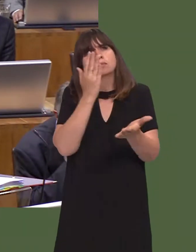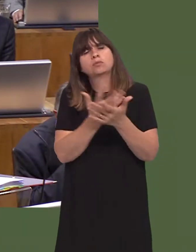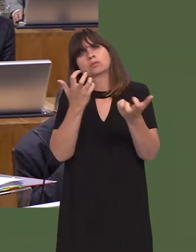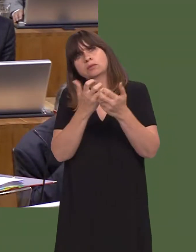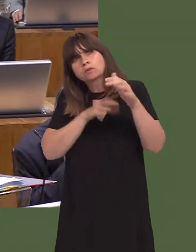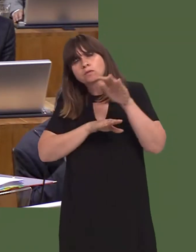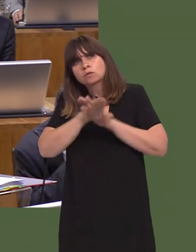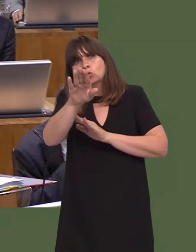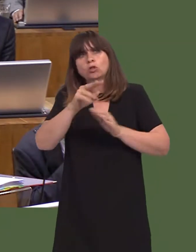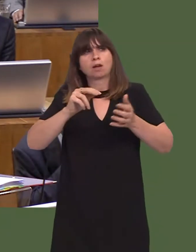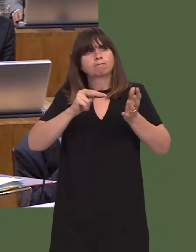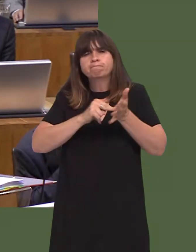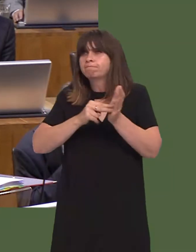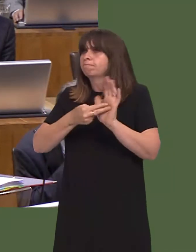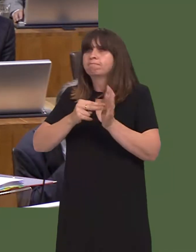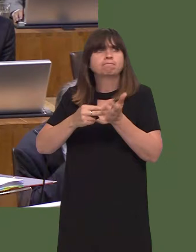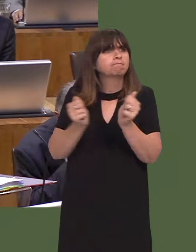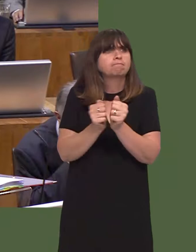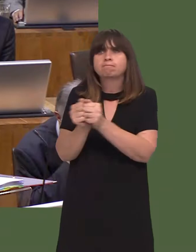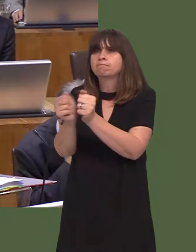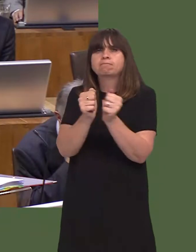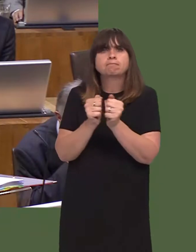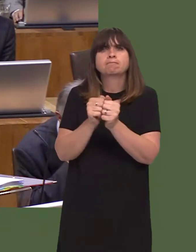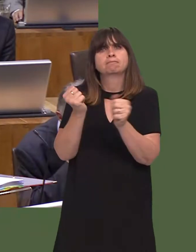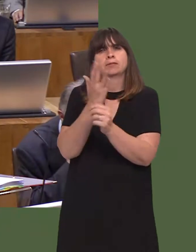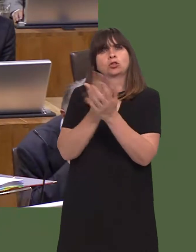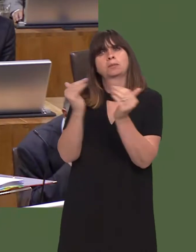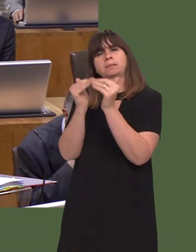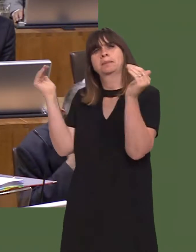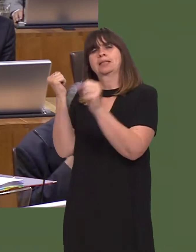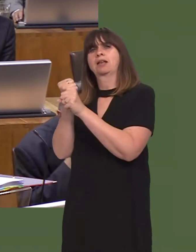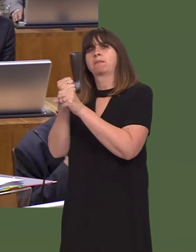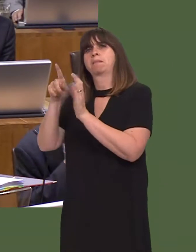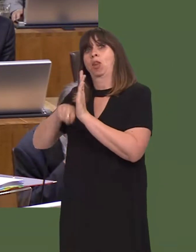focusing on ensuring that future arrangements meet the requirements of the Government and